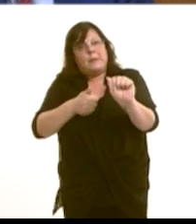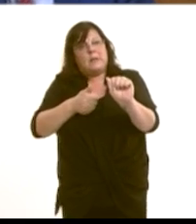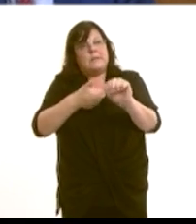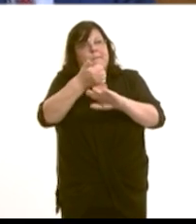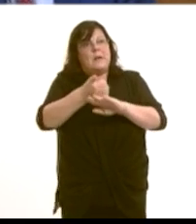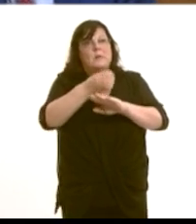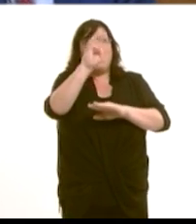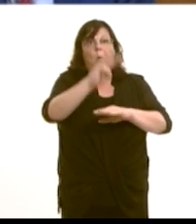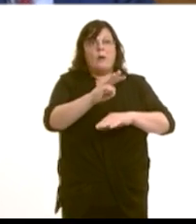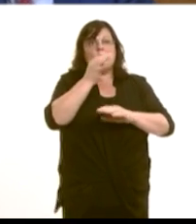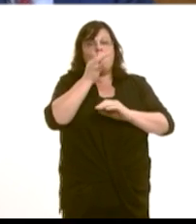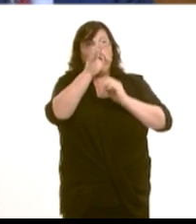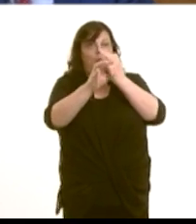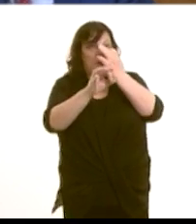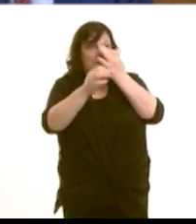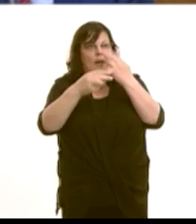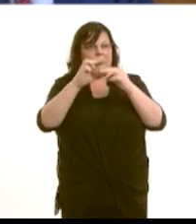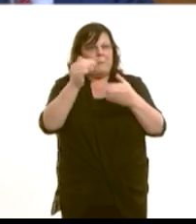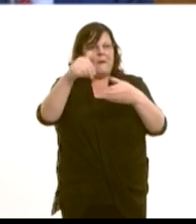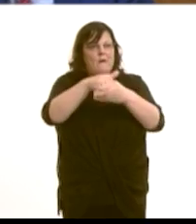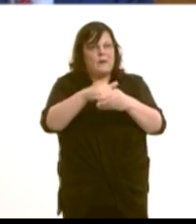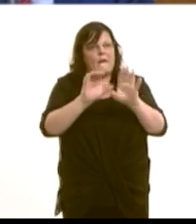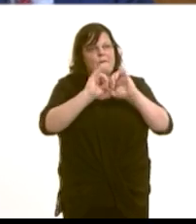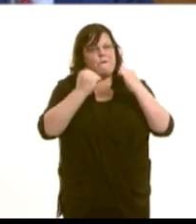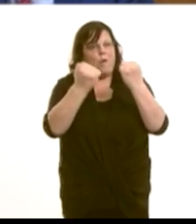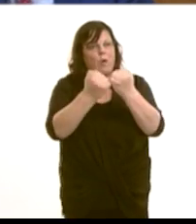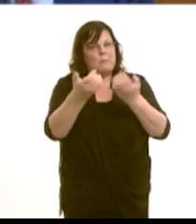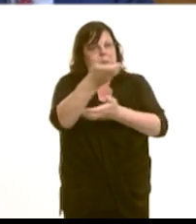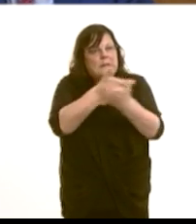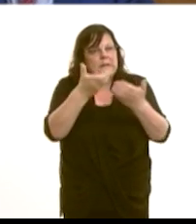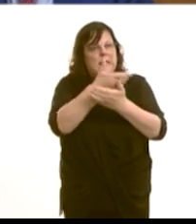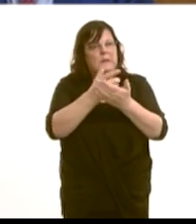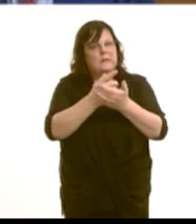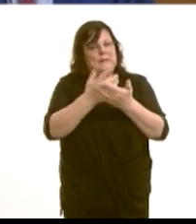to holding a business engagement forum focusing on issues raised by the result. Hannah Blythyn: Thank you, First Minister.